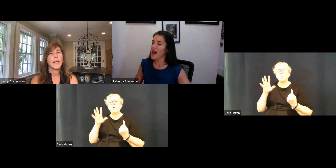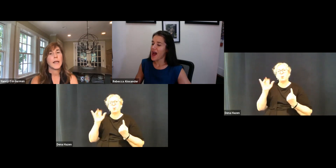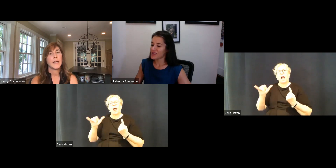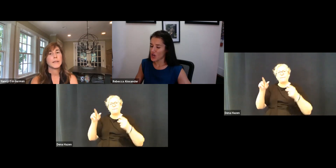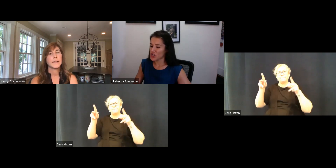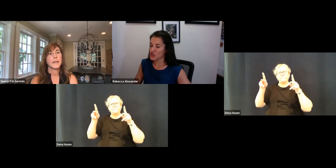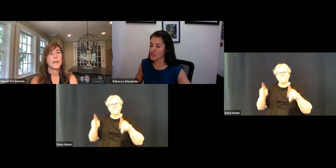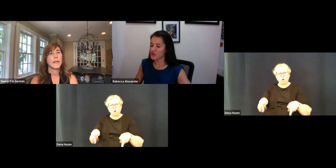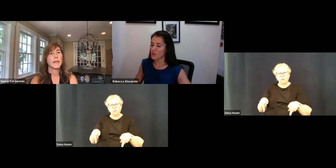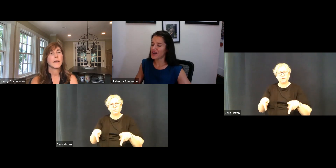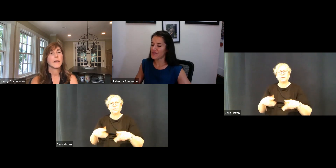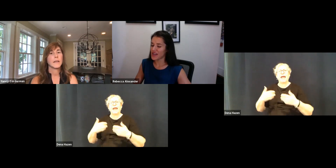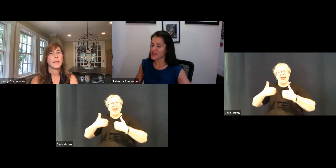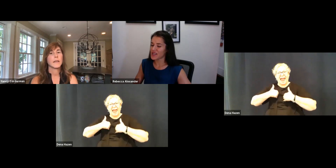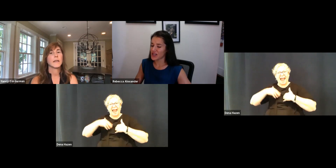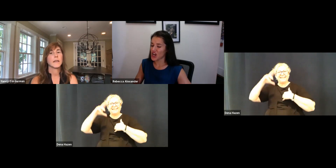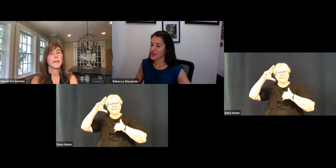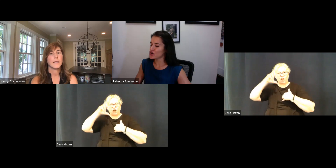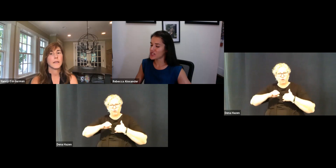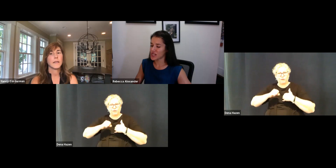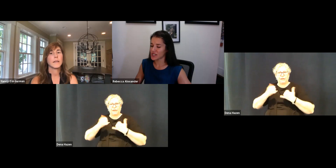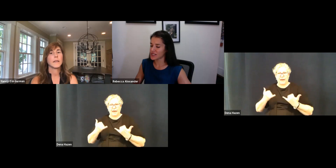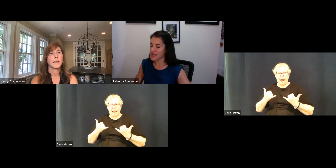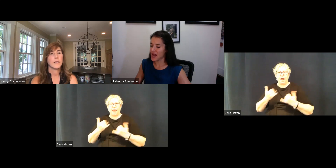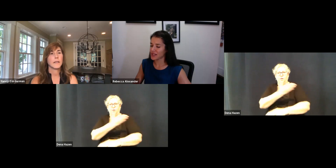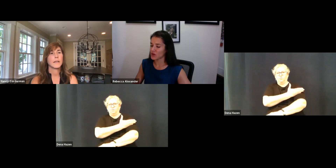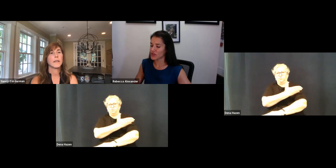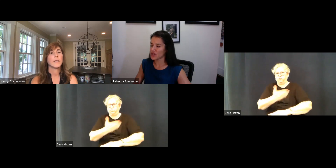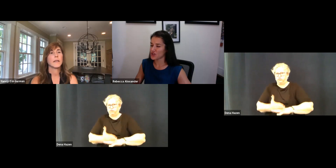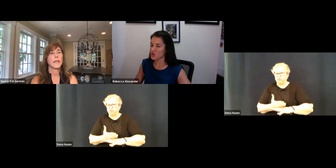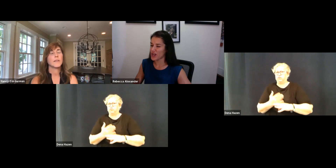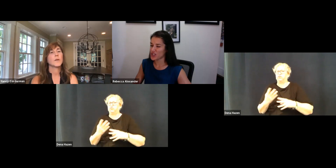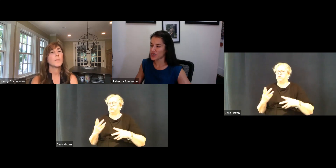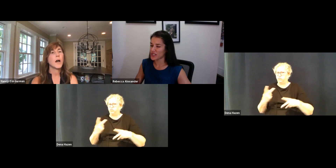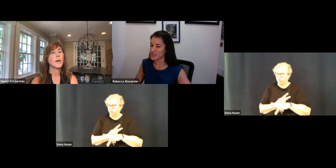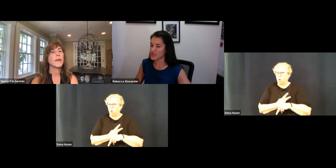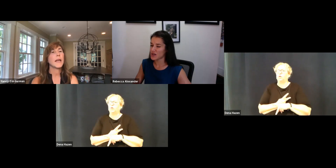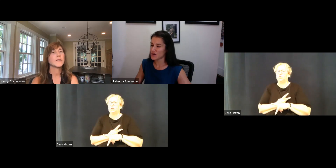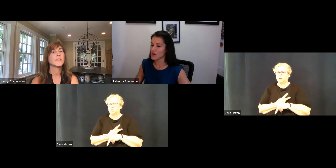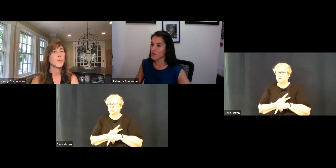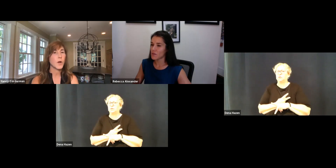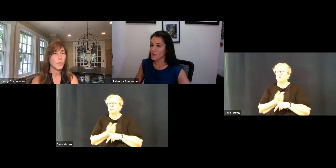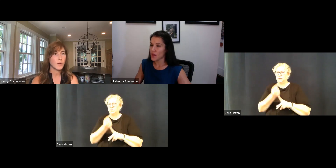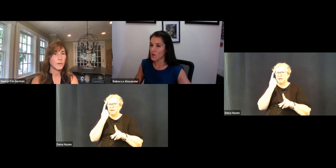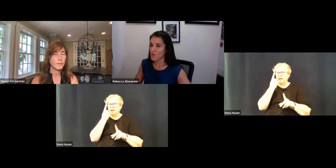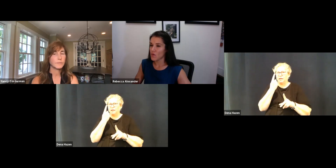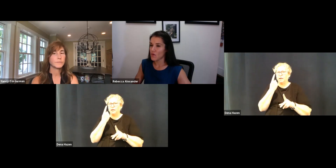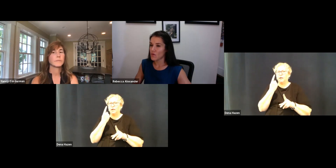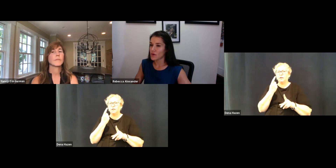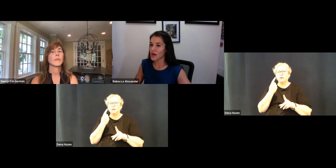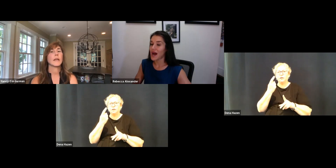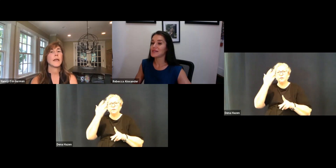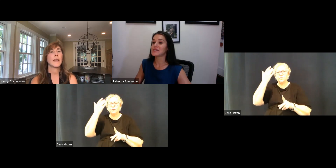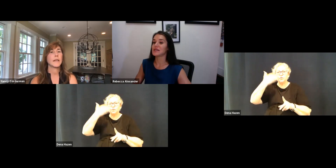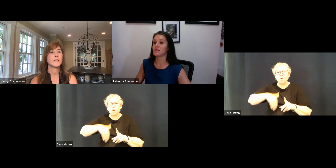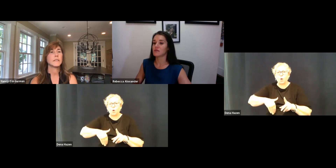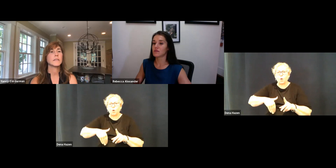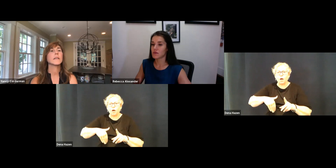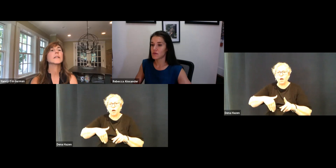Has Usher syndrome in an advanced stage, I understand exactly what the situation is. Her mom had a stroke.